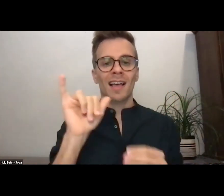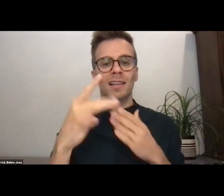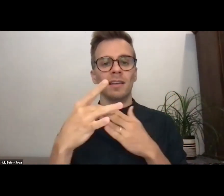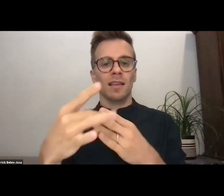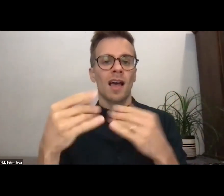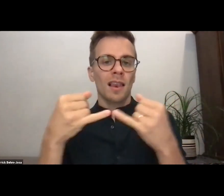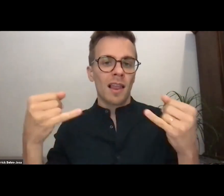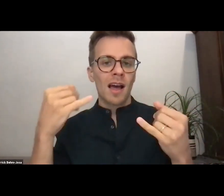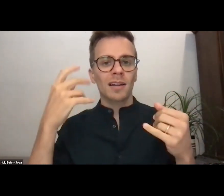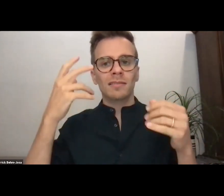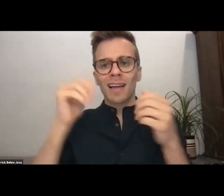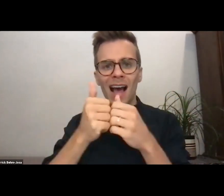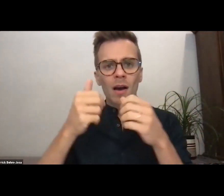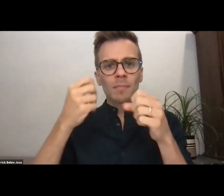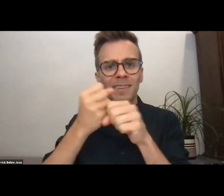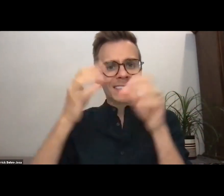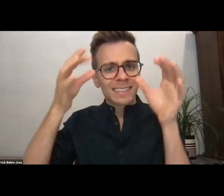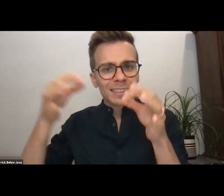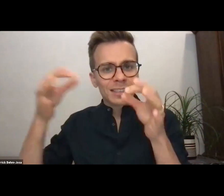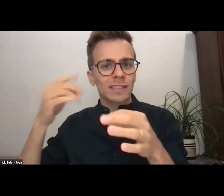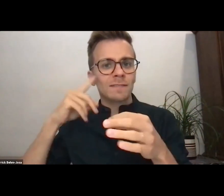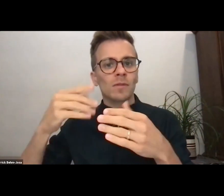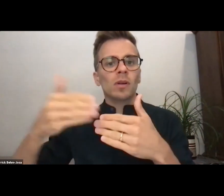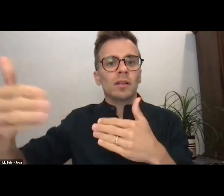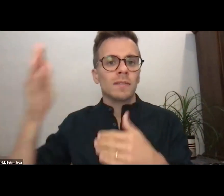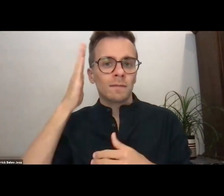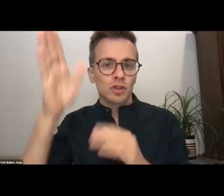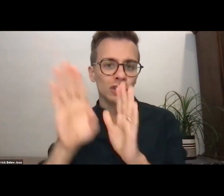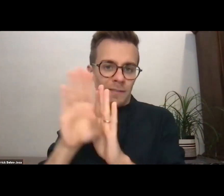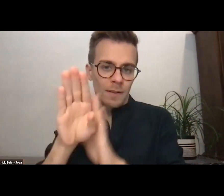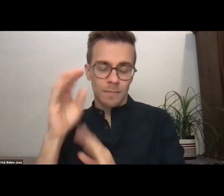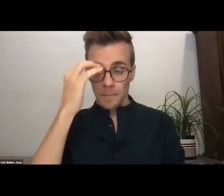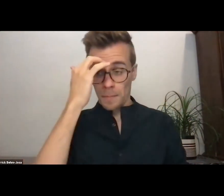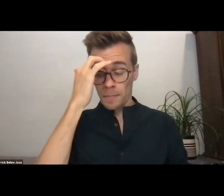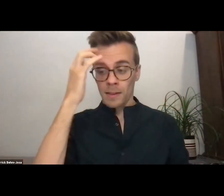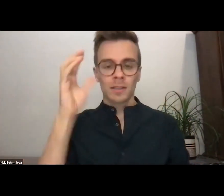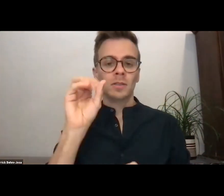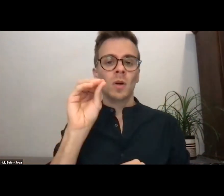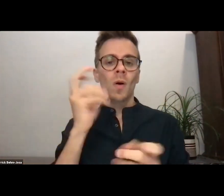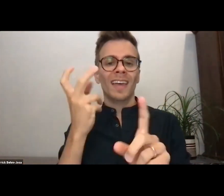With community planning, people pass it on as guidelines for people in future development,